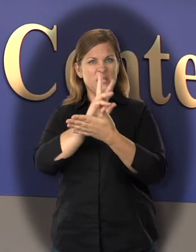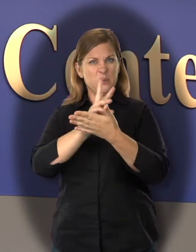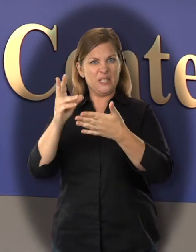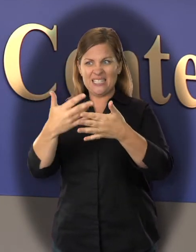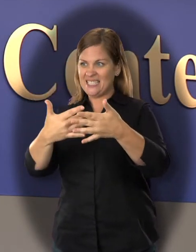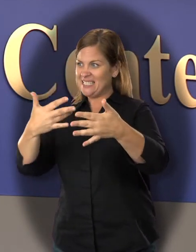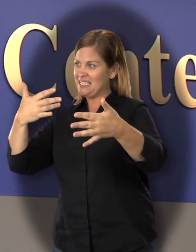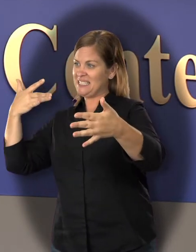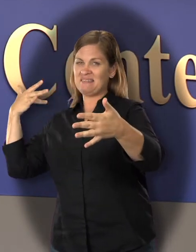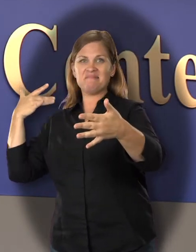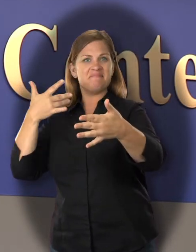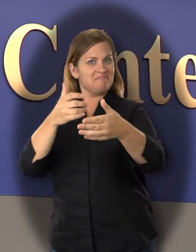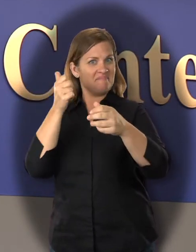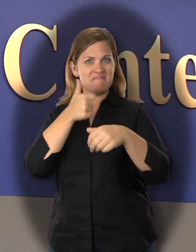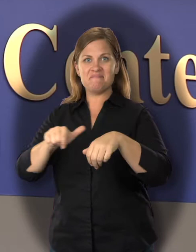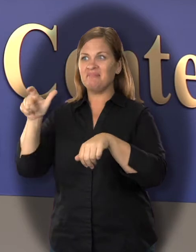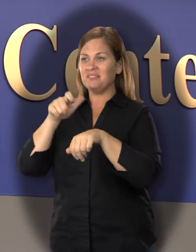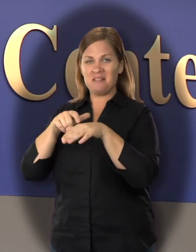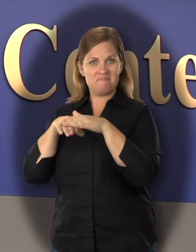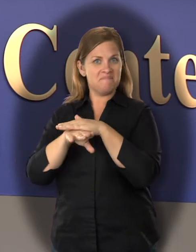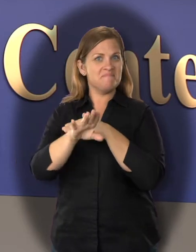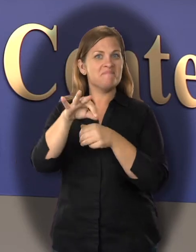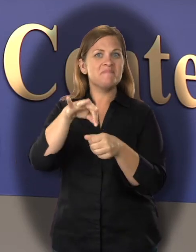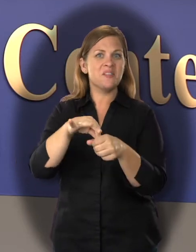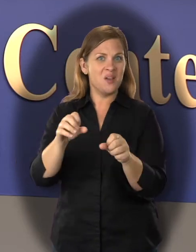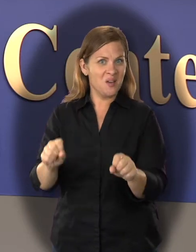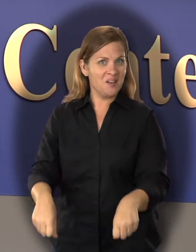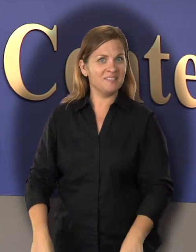This video focuses on going to your local elections office in person to vote